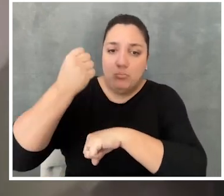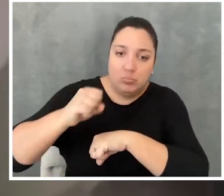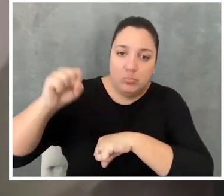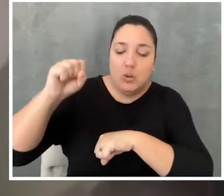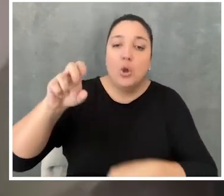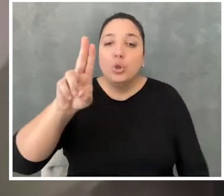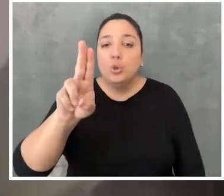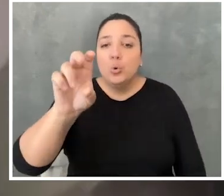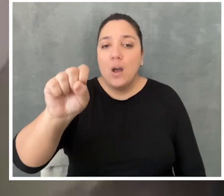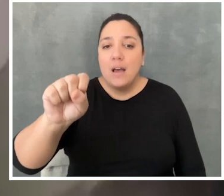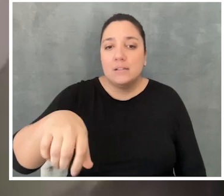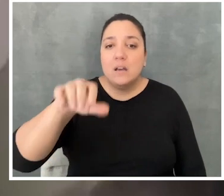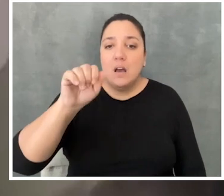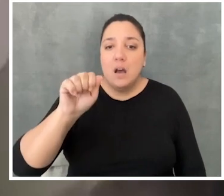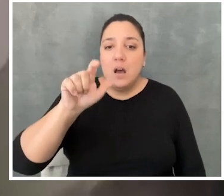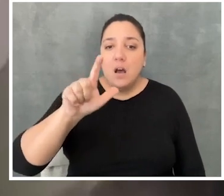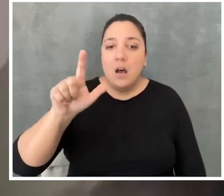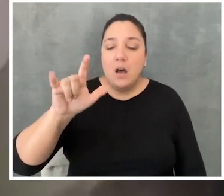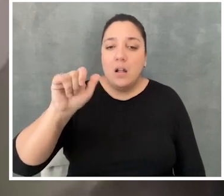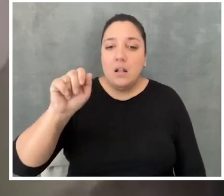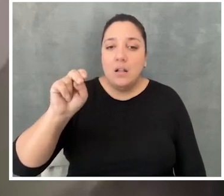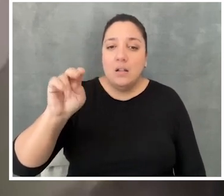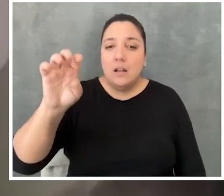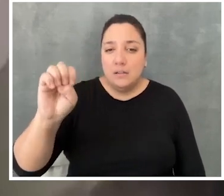the U.S. Gender and Disability Justice Alliance,